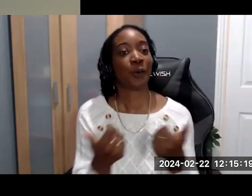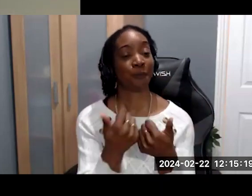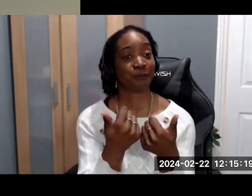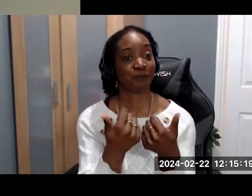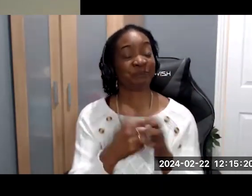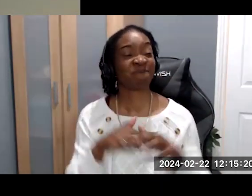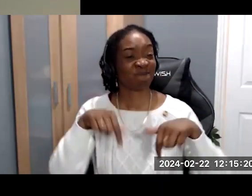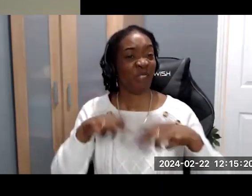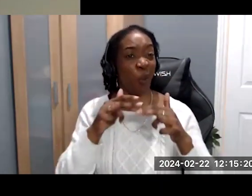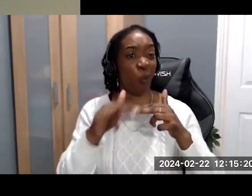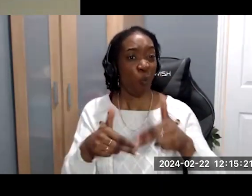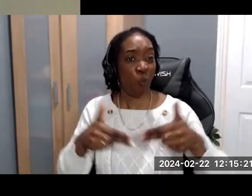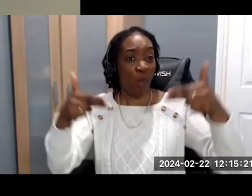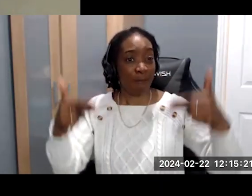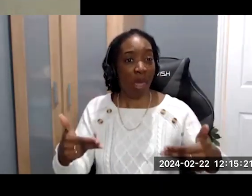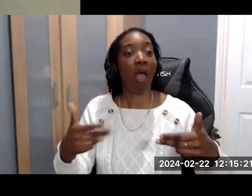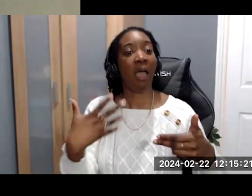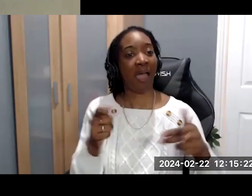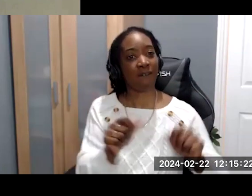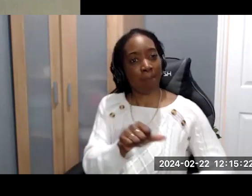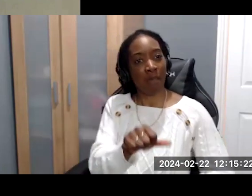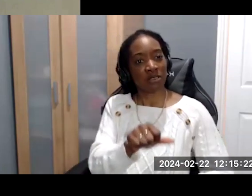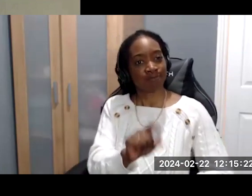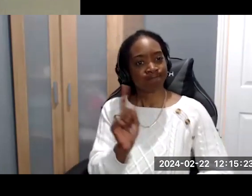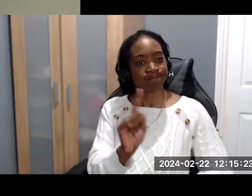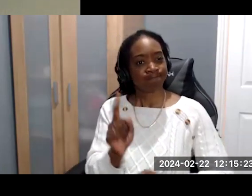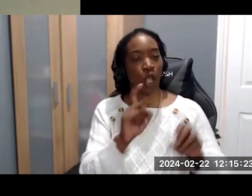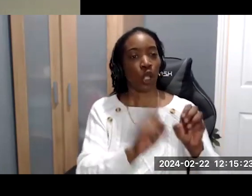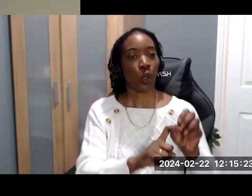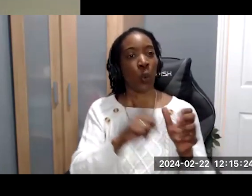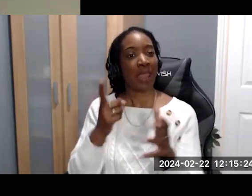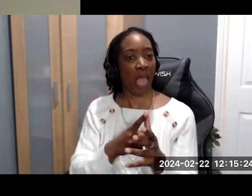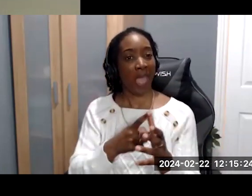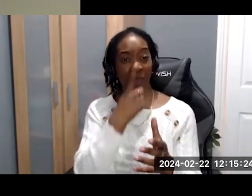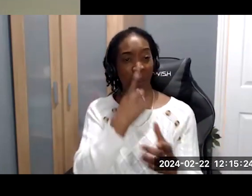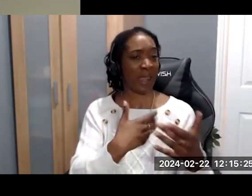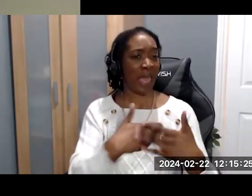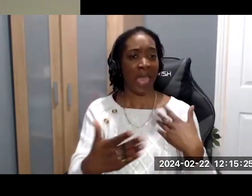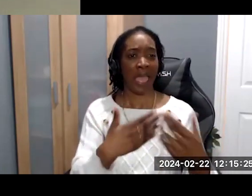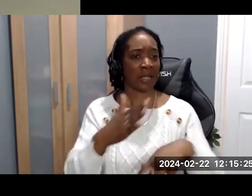webinar we do have a Q&A function where you can send questions throughout the sessions please